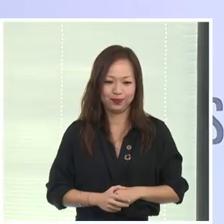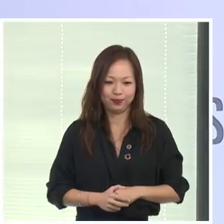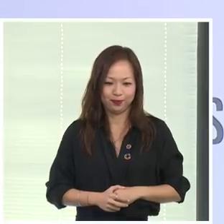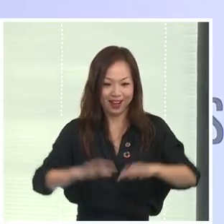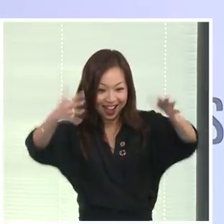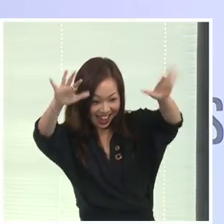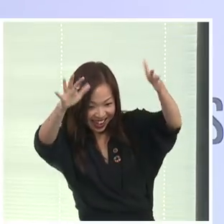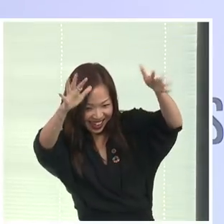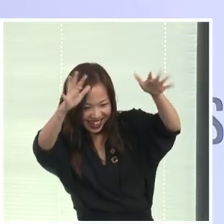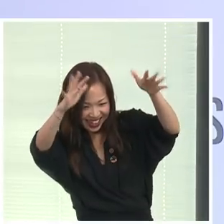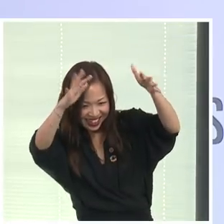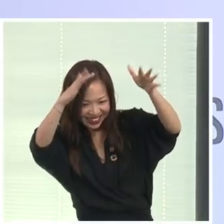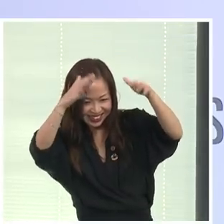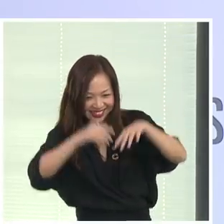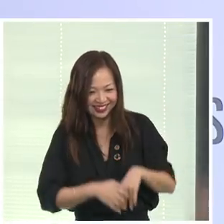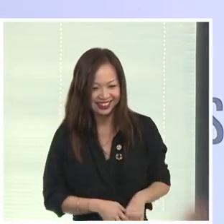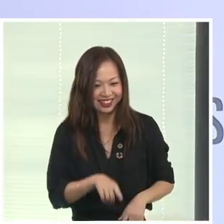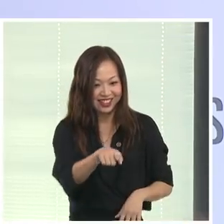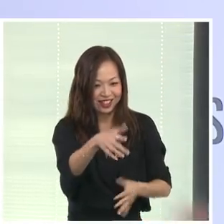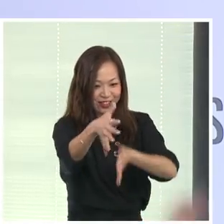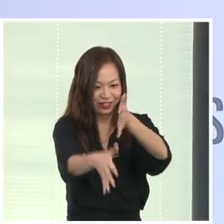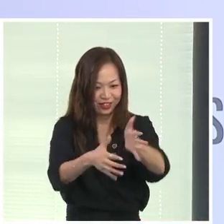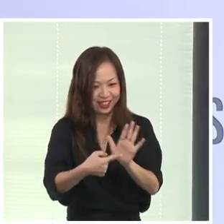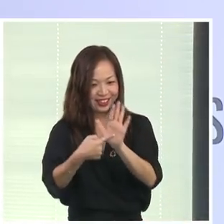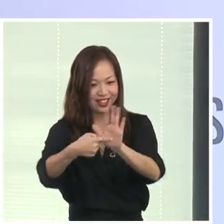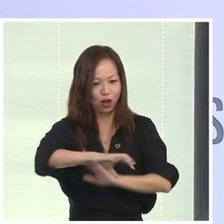So greetings from Indonesia. It's great to see you! Now over to Laos.